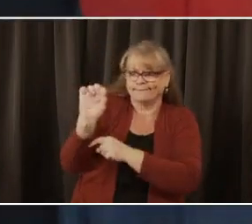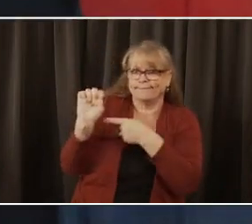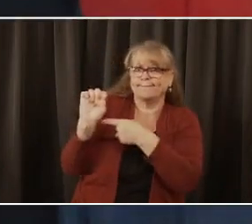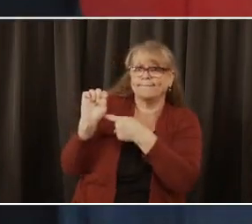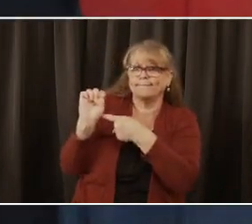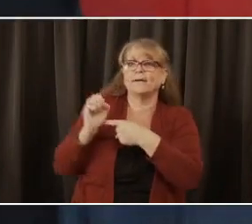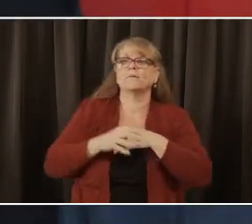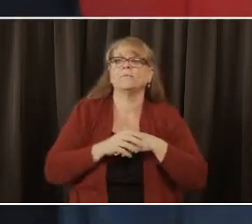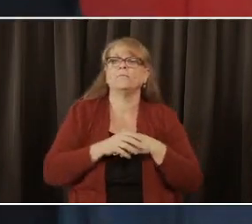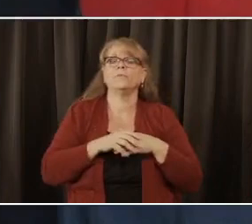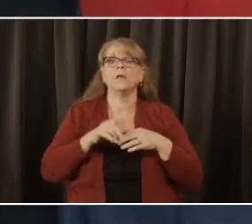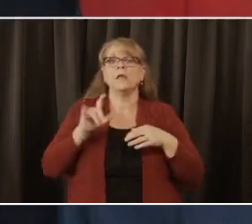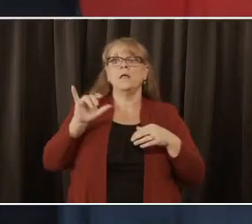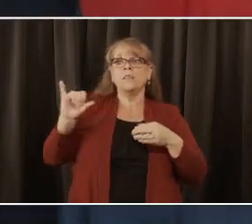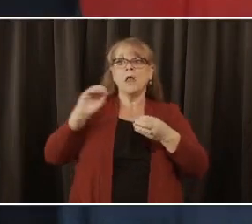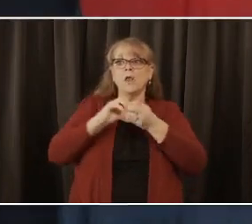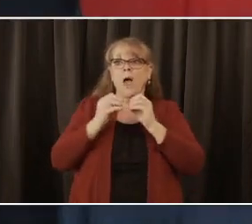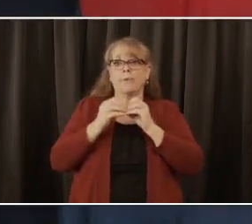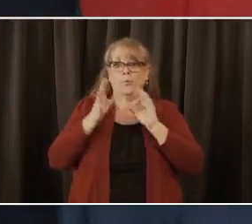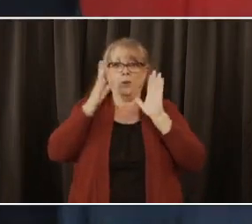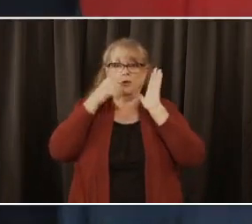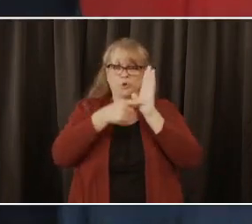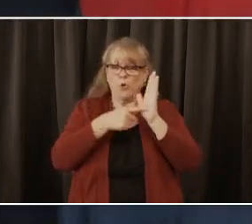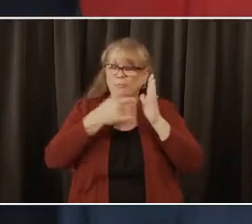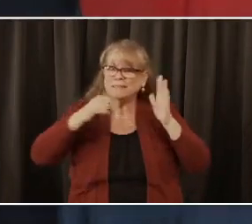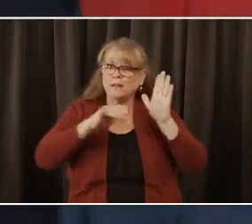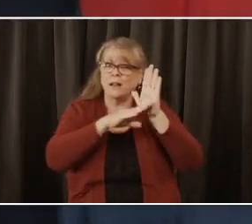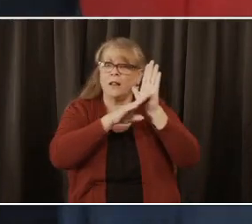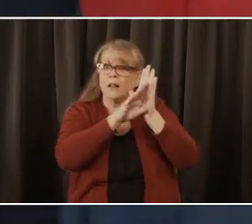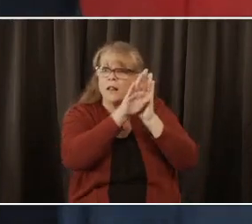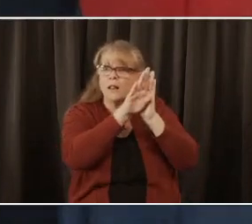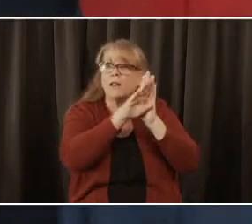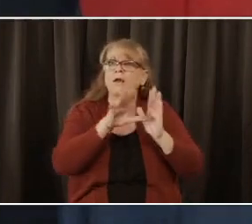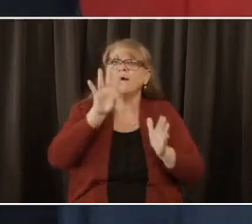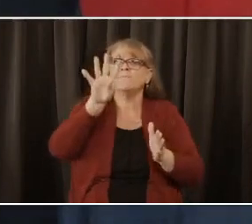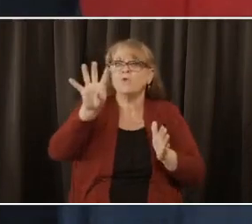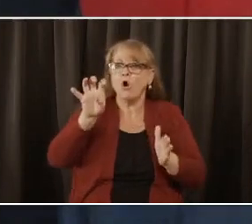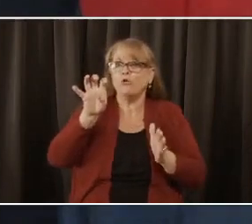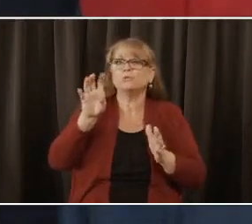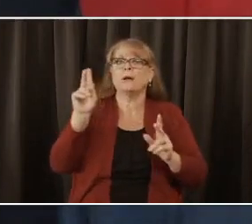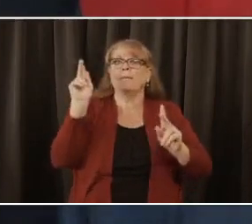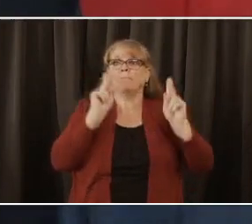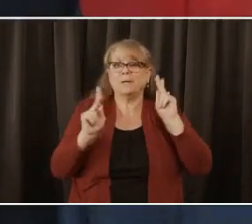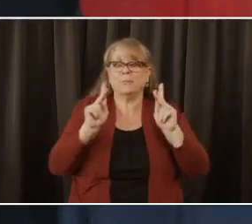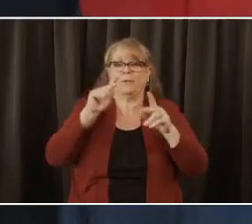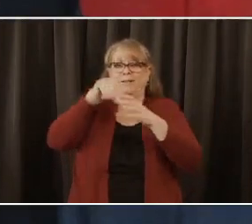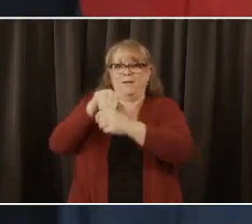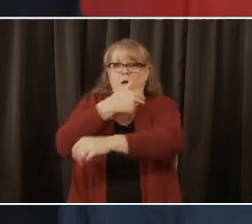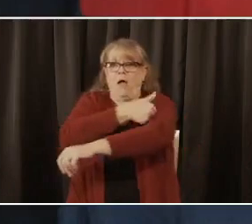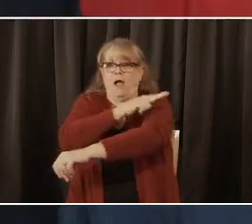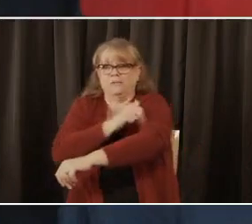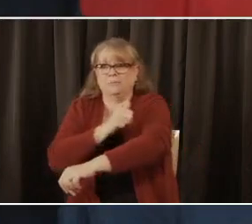back over 400 hospitalizations 404 of our fellow Coloradans are hospitalized with COVID right now.